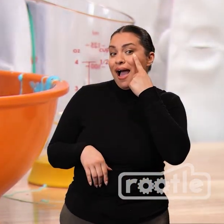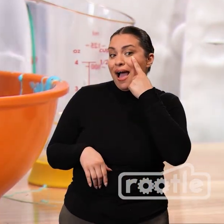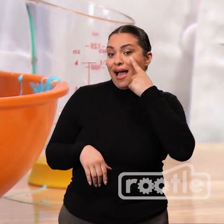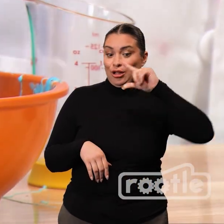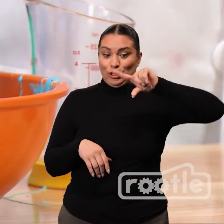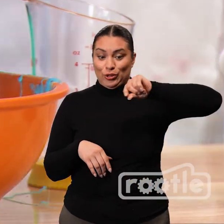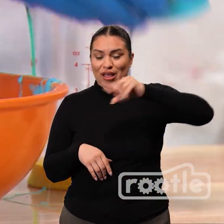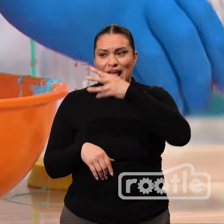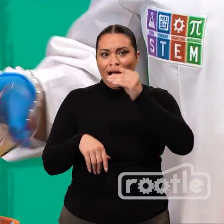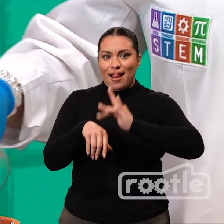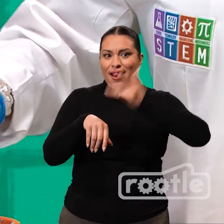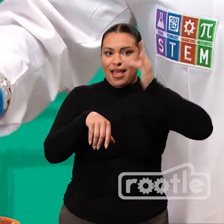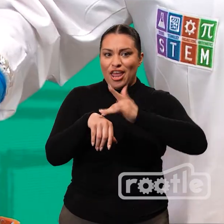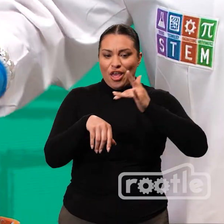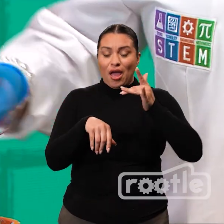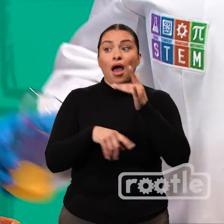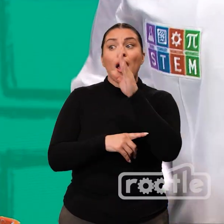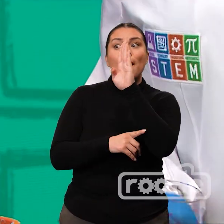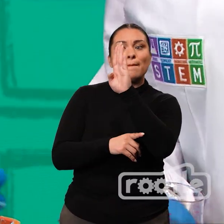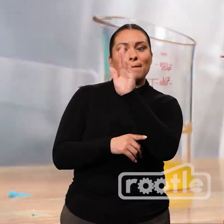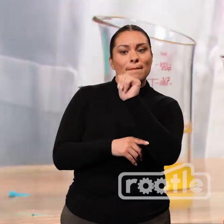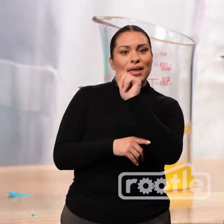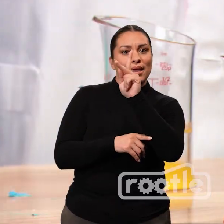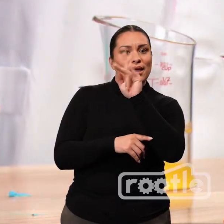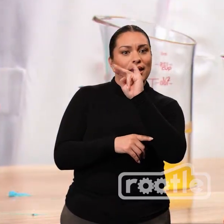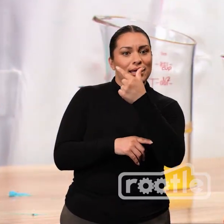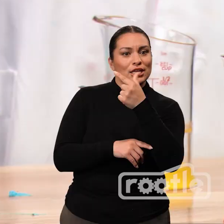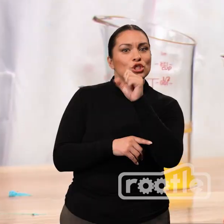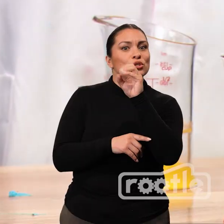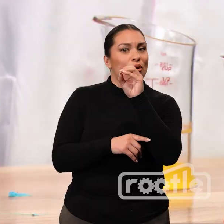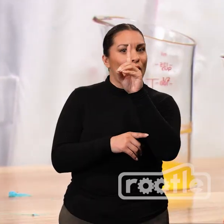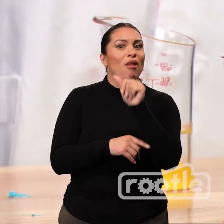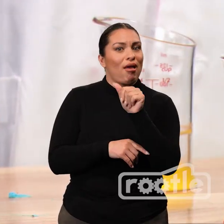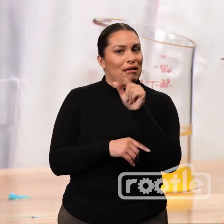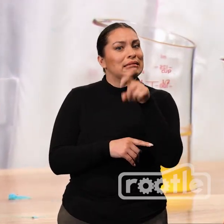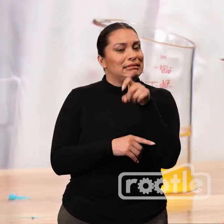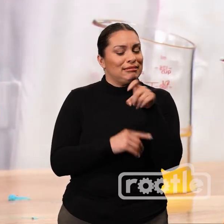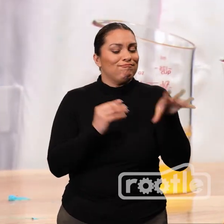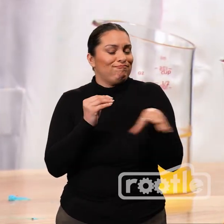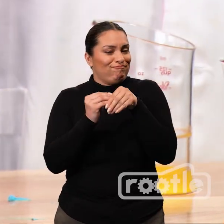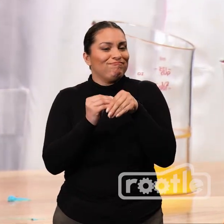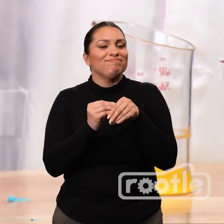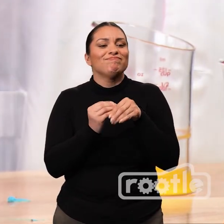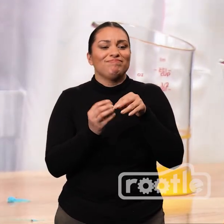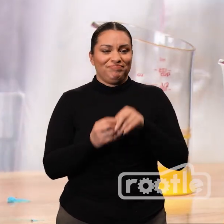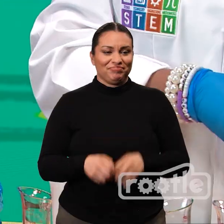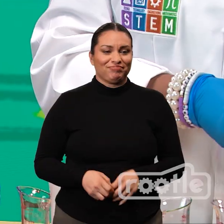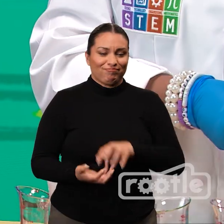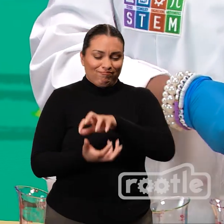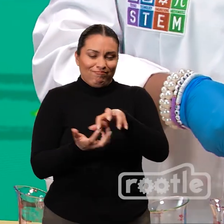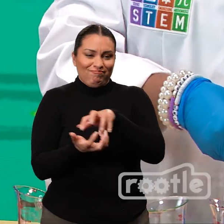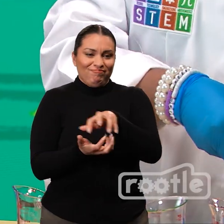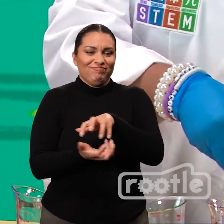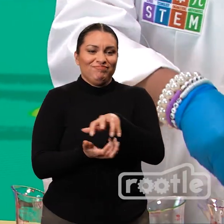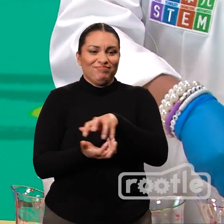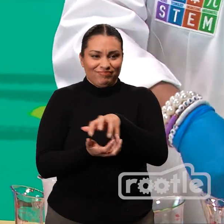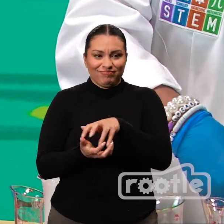Just a little bit more glitter, more eye solution, and baking soda. It looks great.